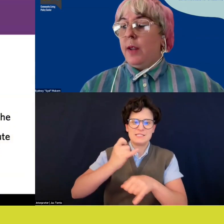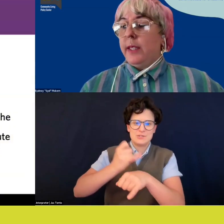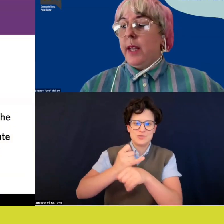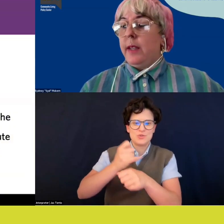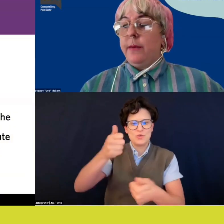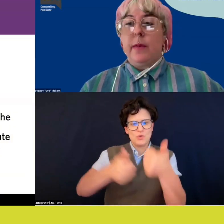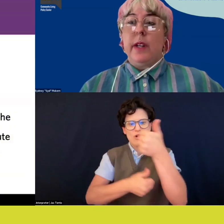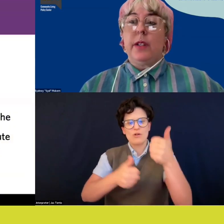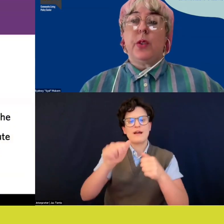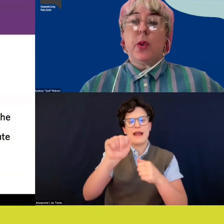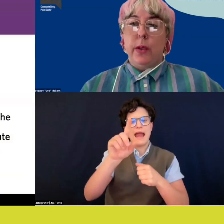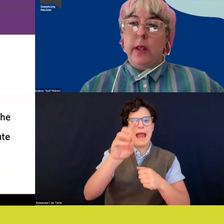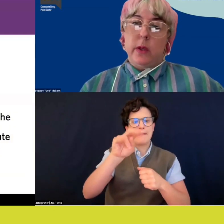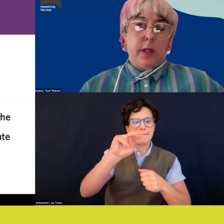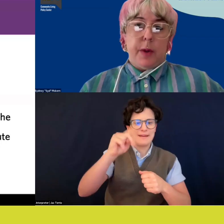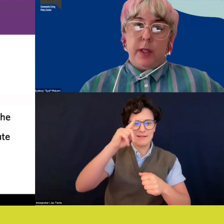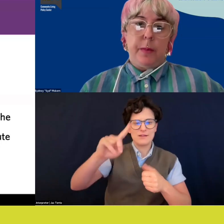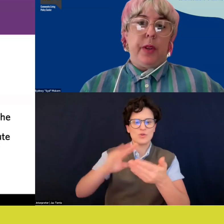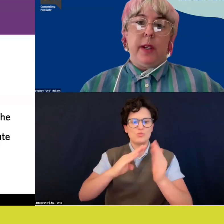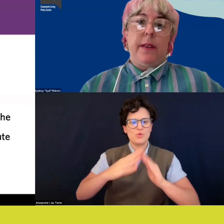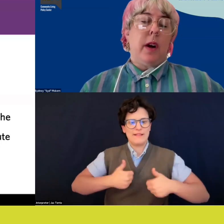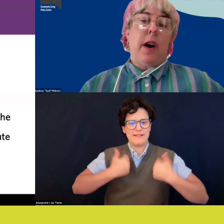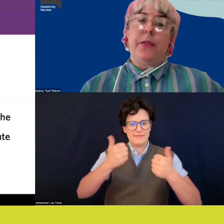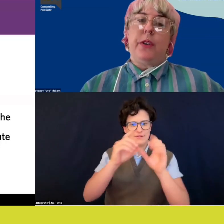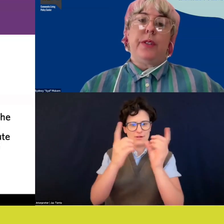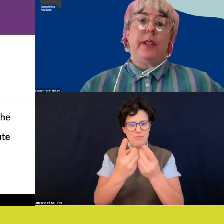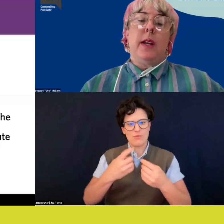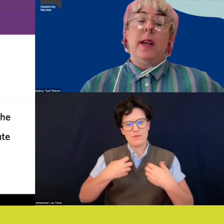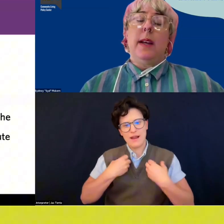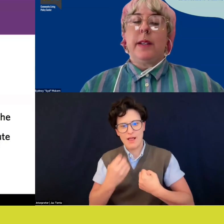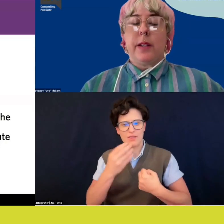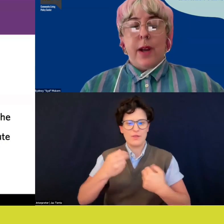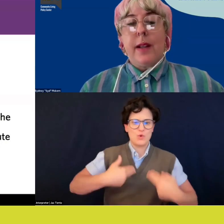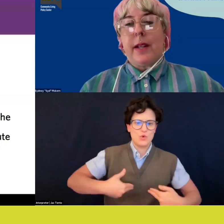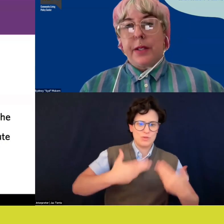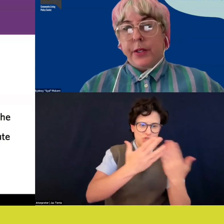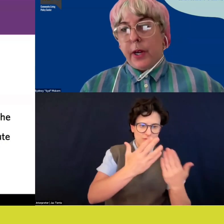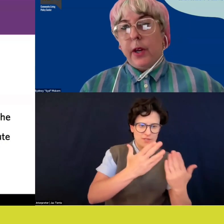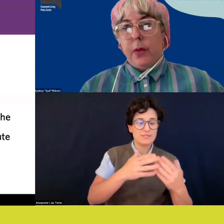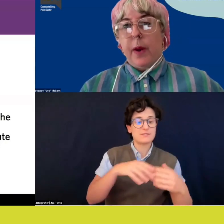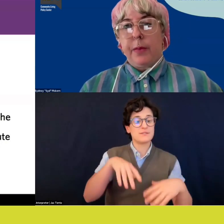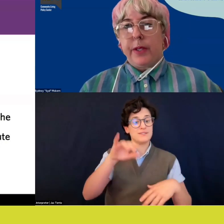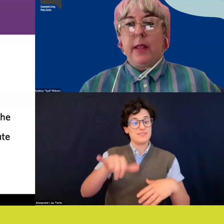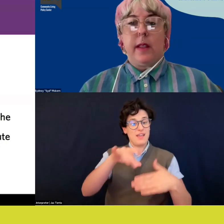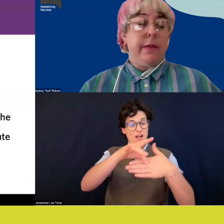content is solely the responsibility of the authors and does not necessarily represent